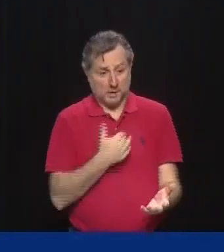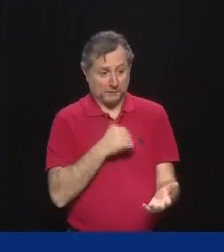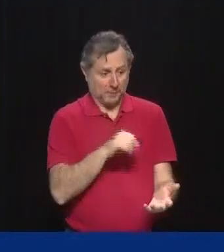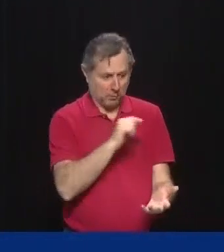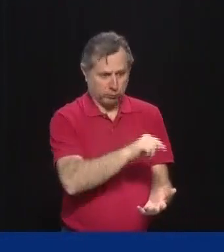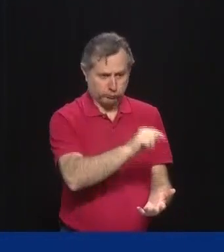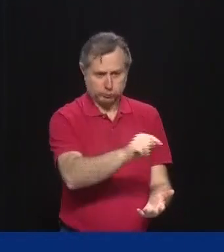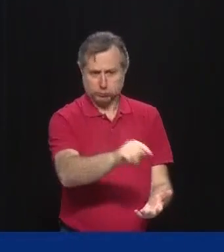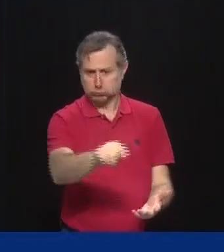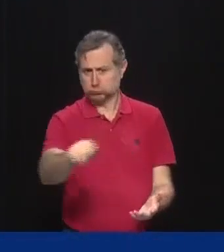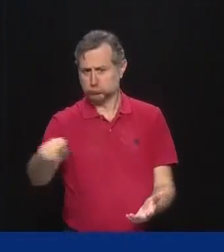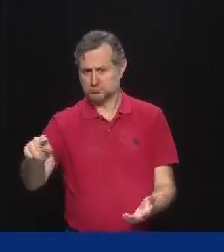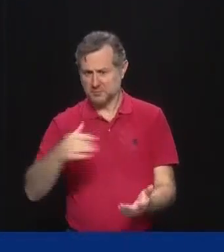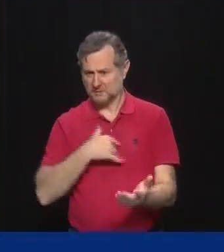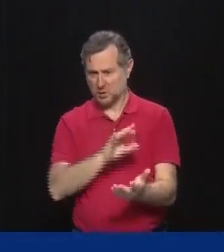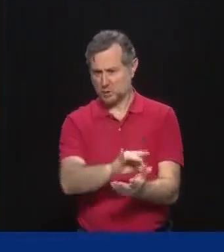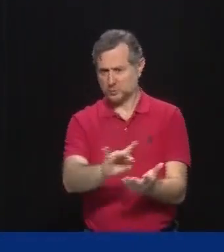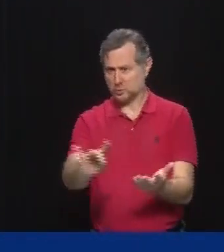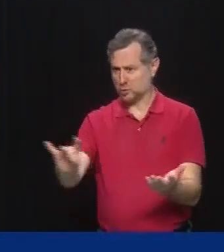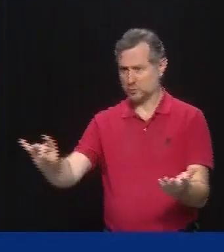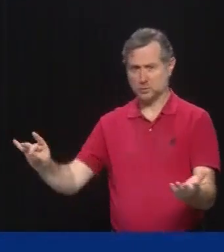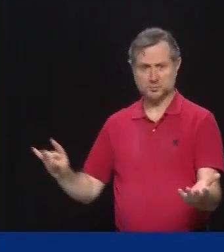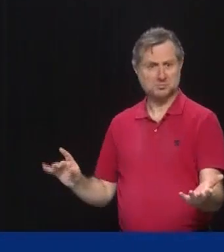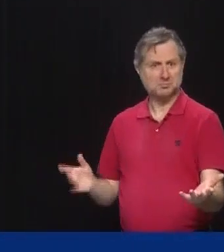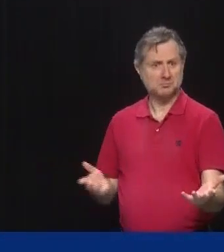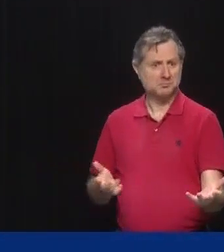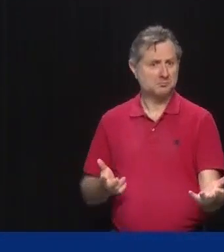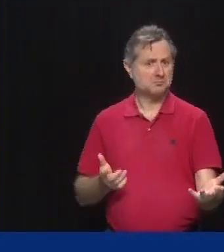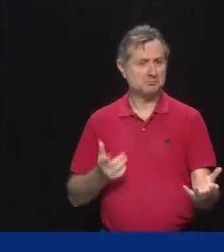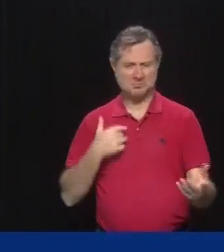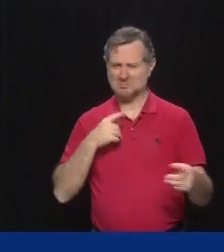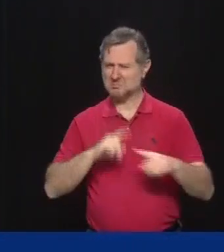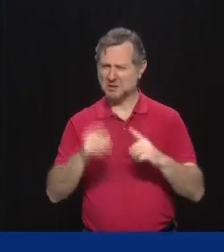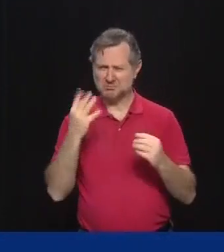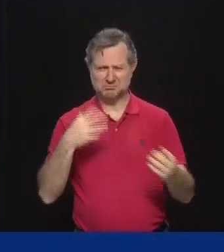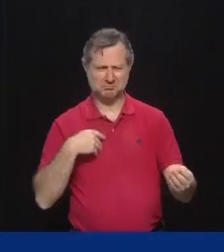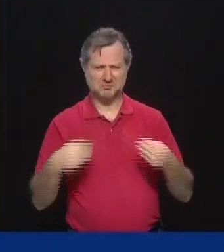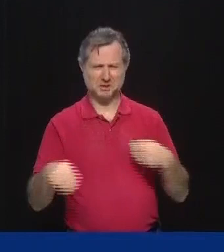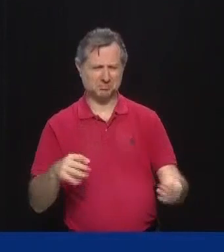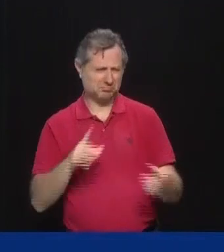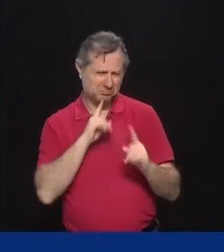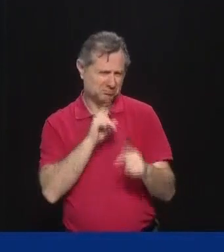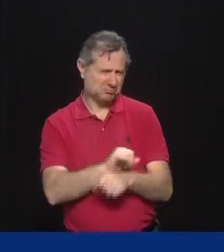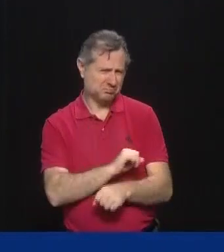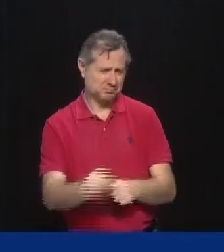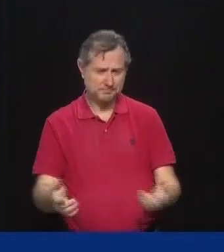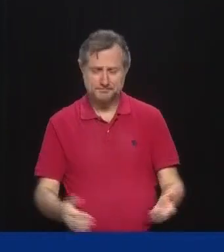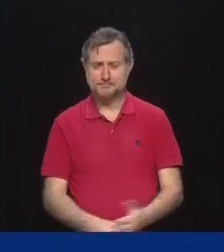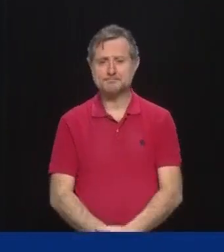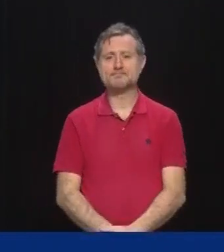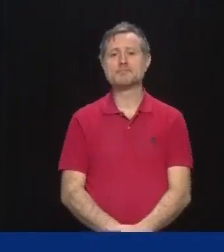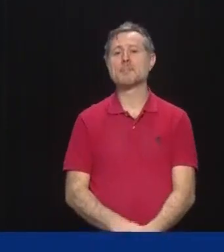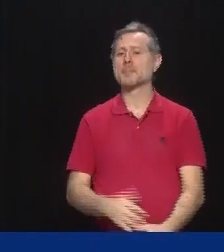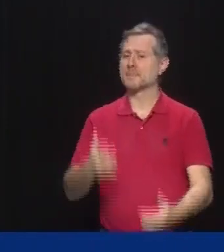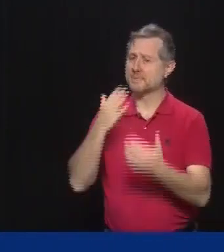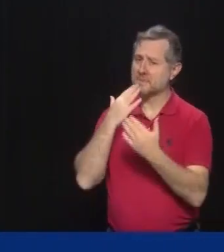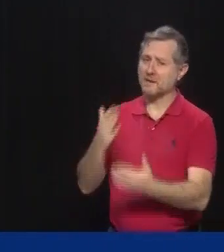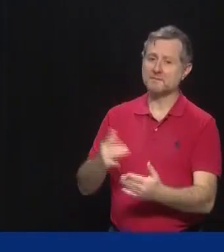I'M NOT SENSING THE DEMAND FOR PEOPLE TO DRIVE THEIR KIDS THERE. IT'S ON THE TABLE.